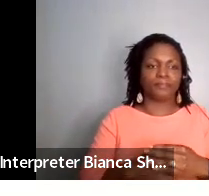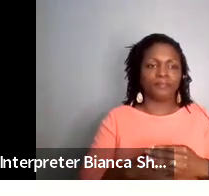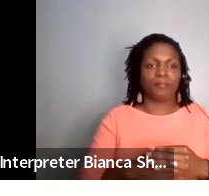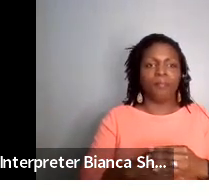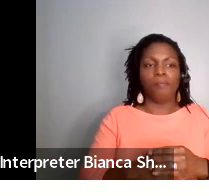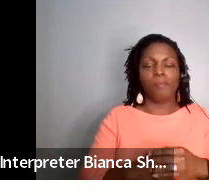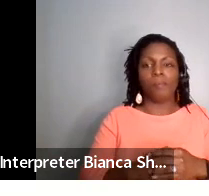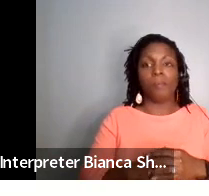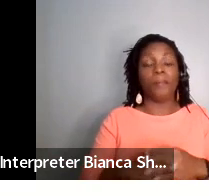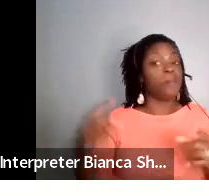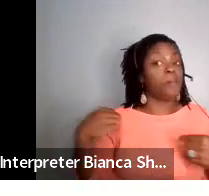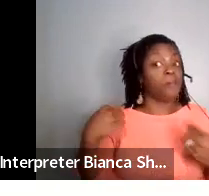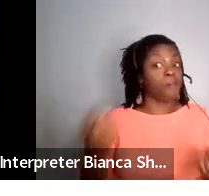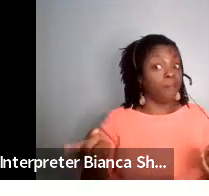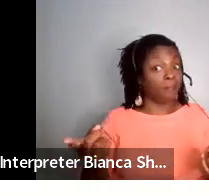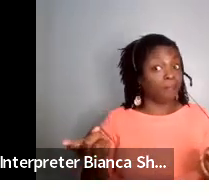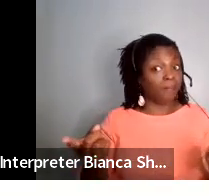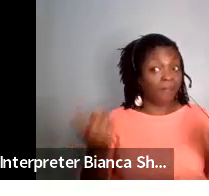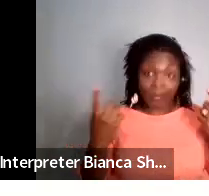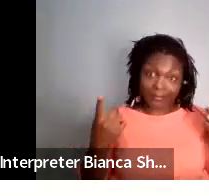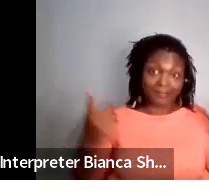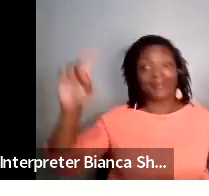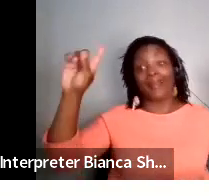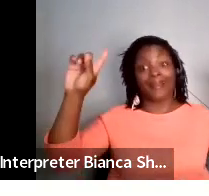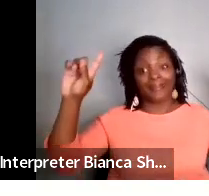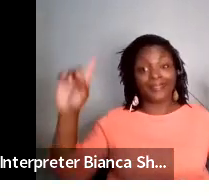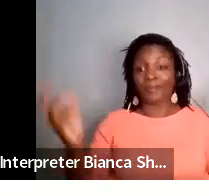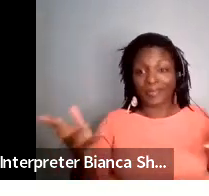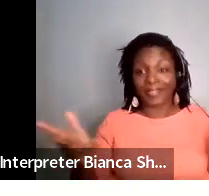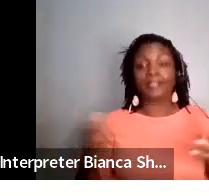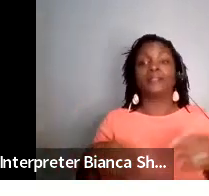We've made significant accomplishments in development and implementing 9, 88.